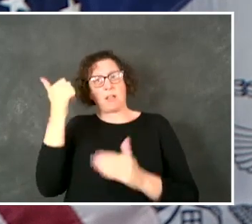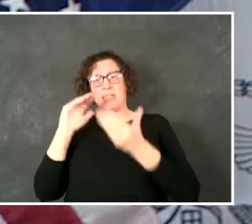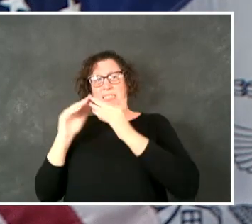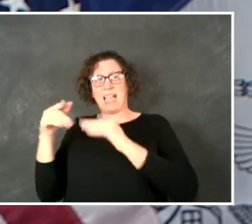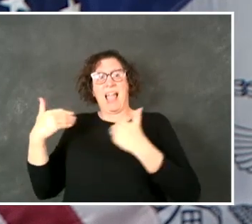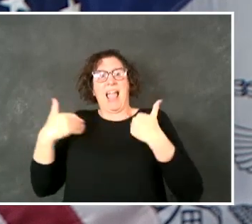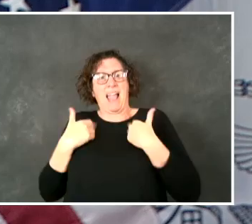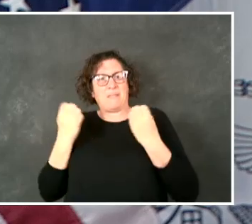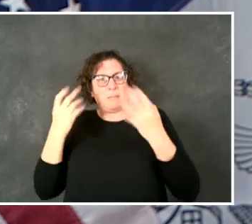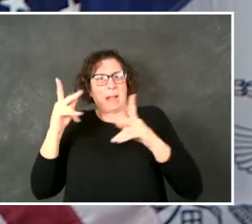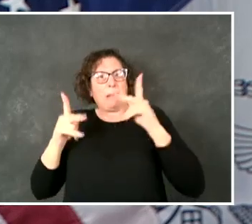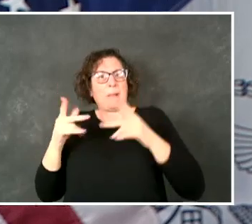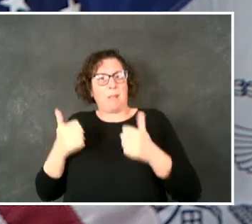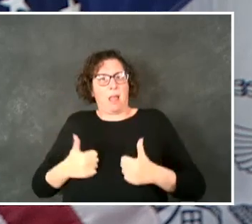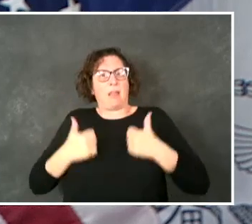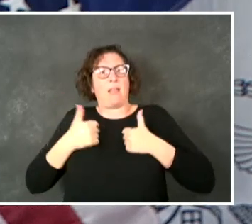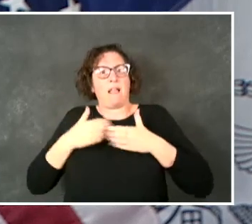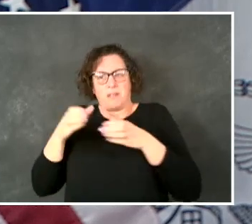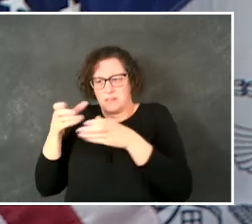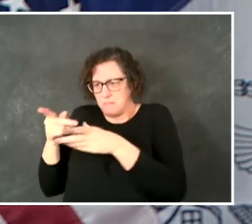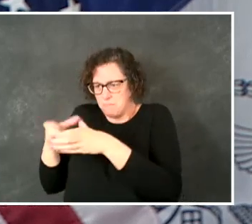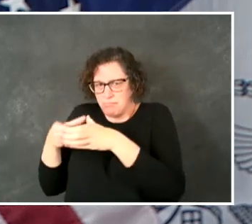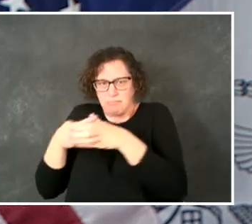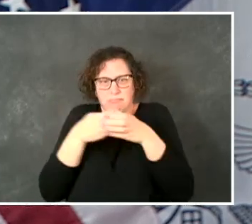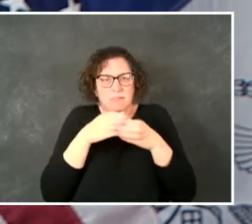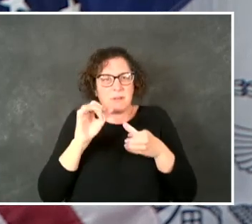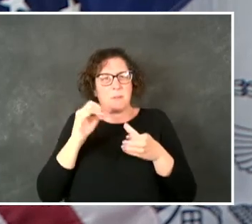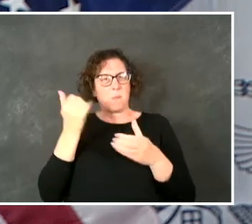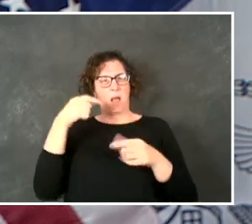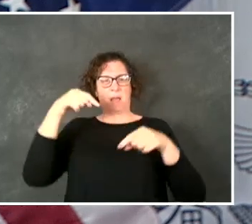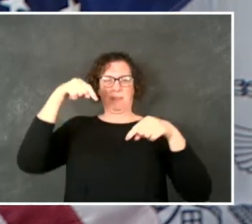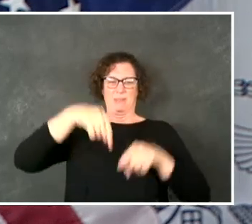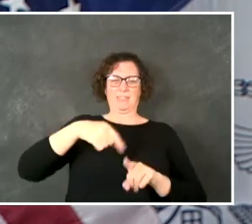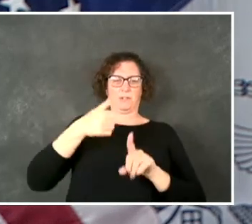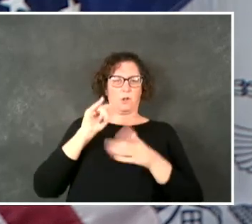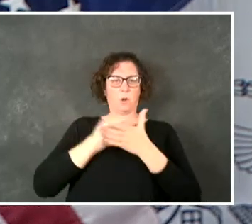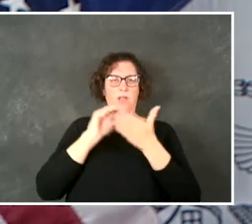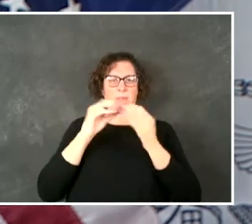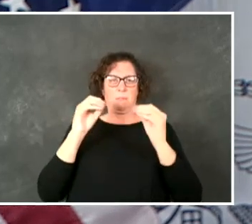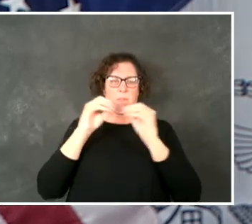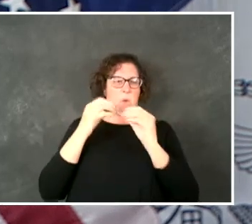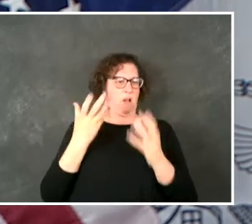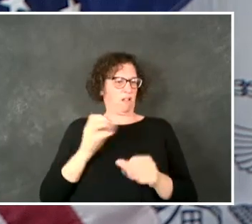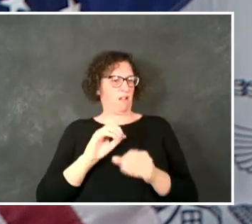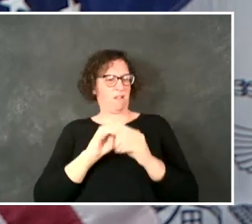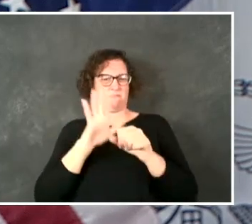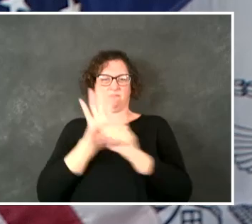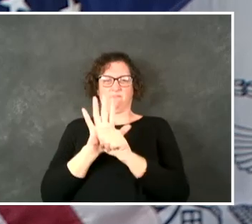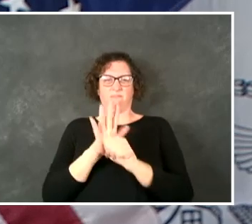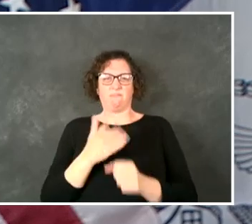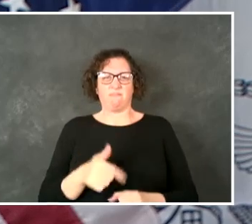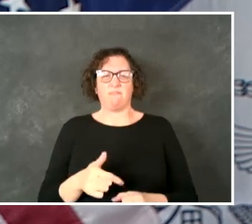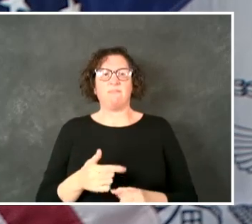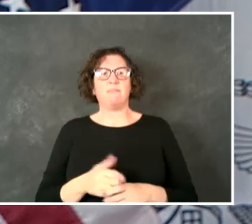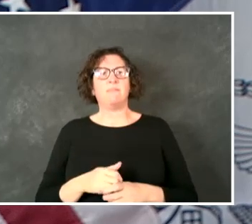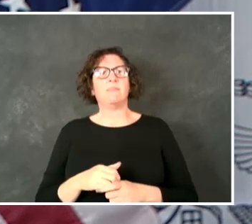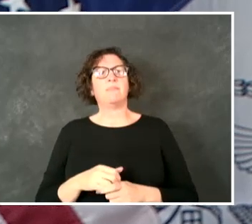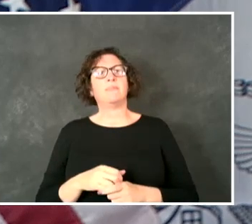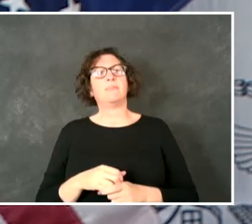O THERCIITES THAT ARE DENSELY POPULATED AND ACT ASAN INTERNATIONAL GATEWAY? THAT'S A